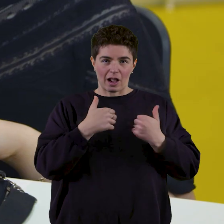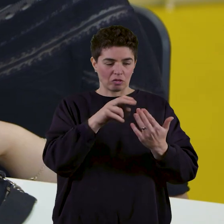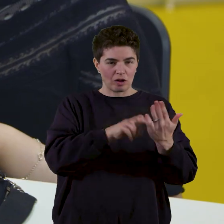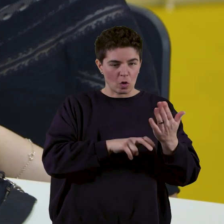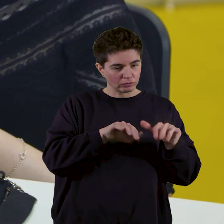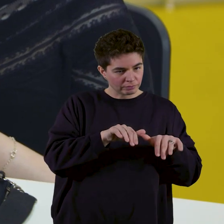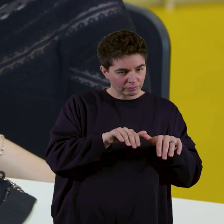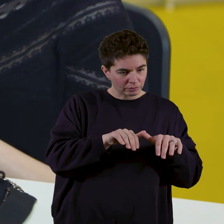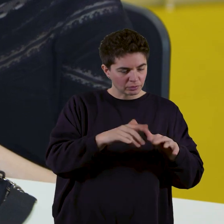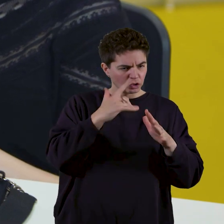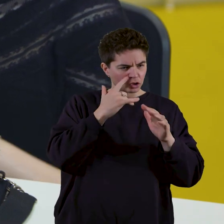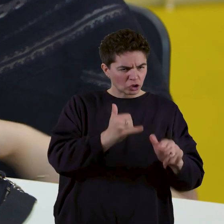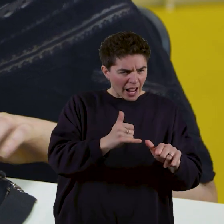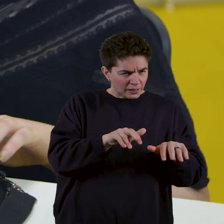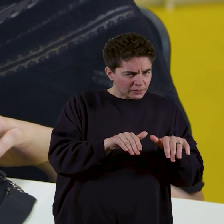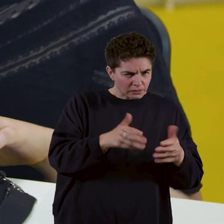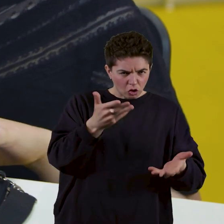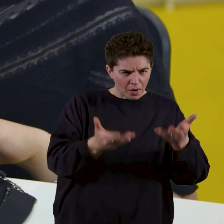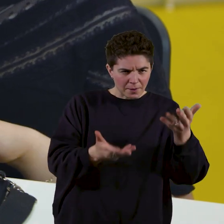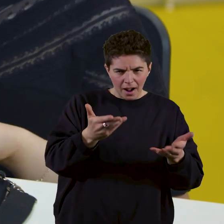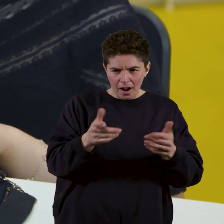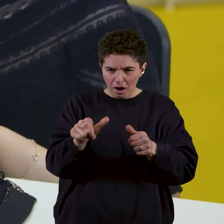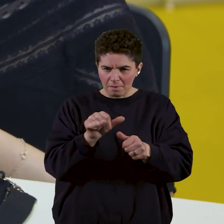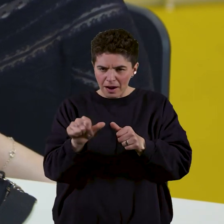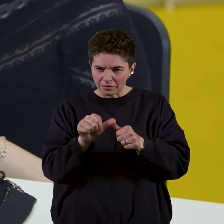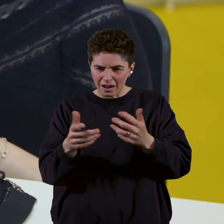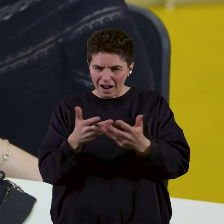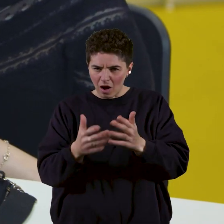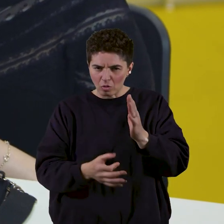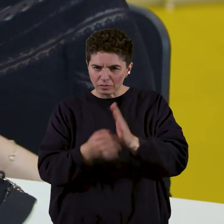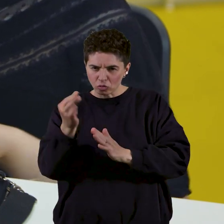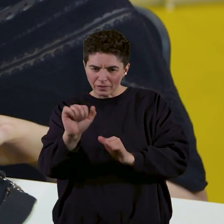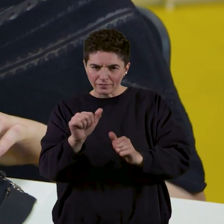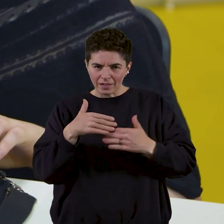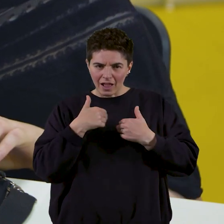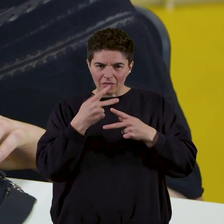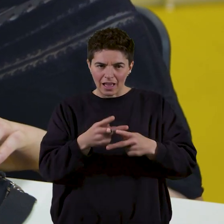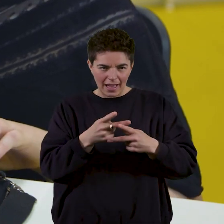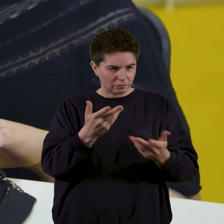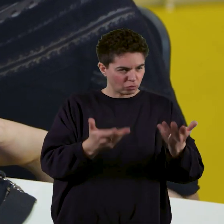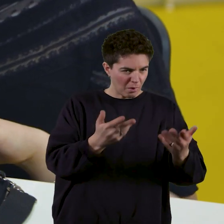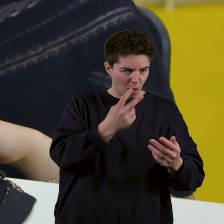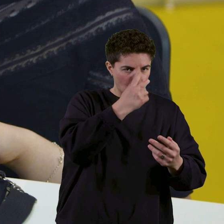They can then see if there are better ways of treating and looking after people.